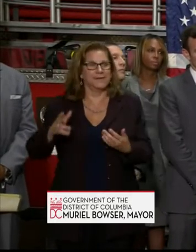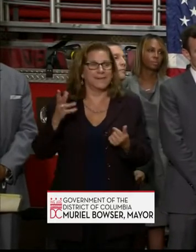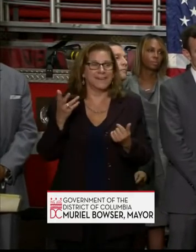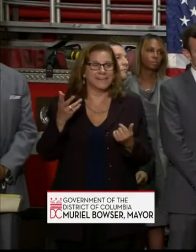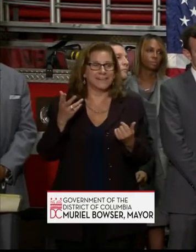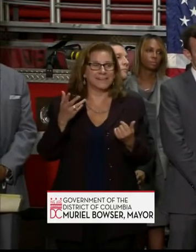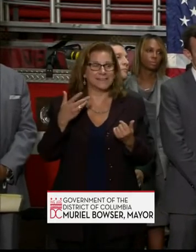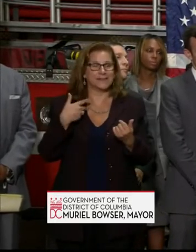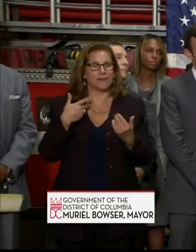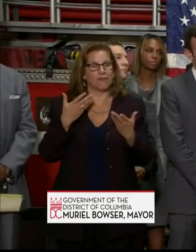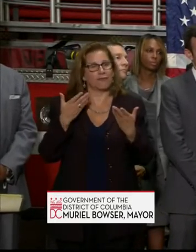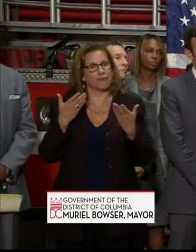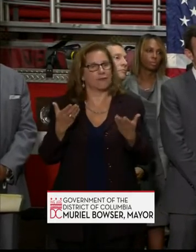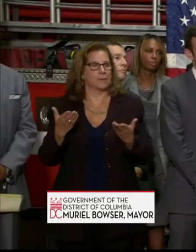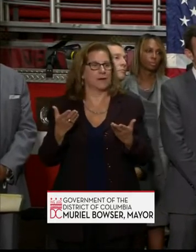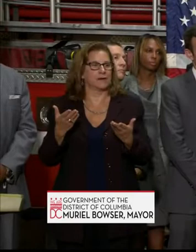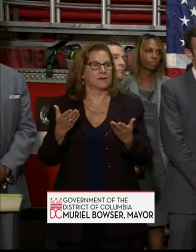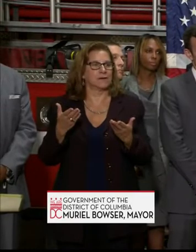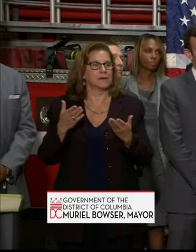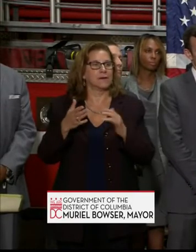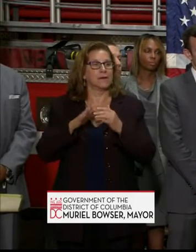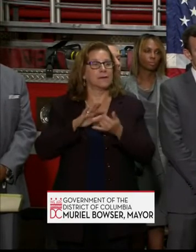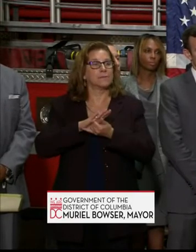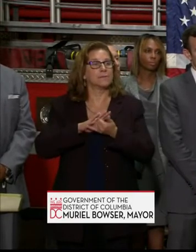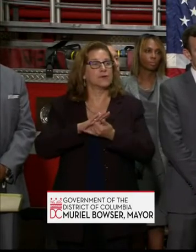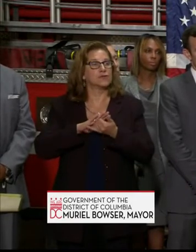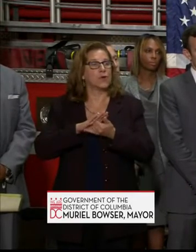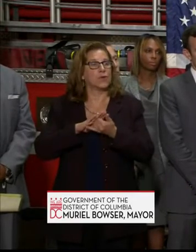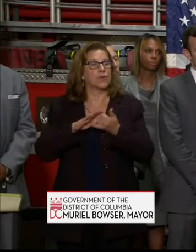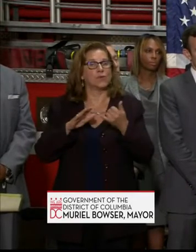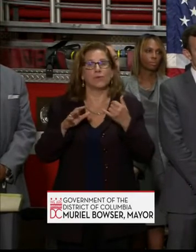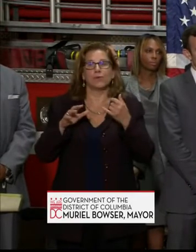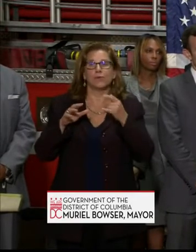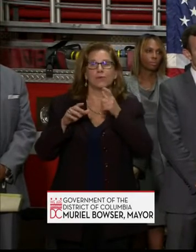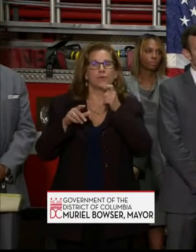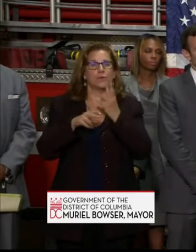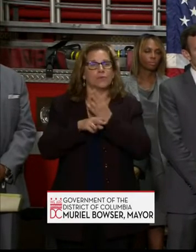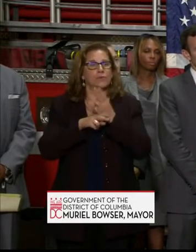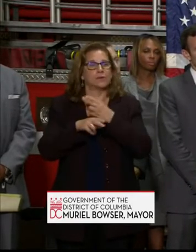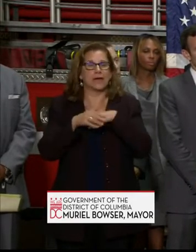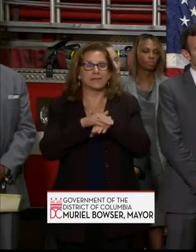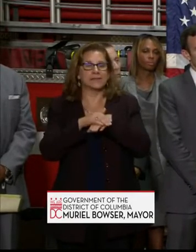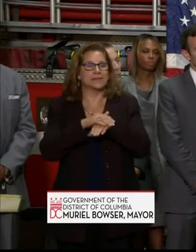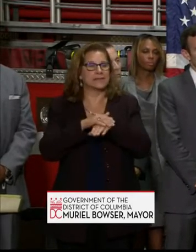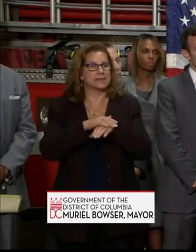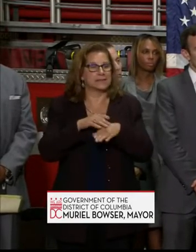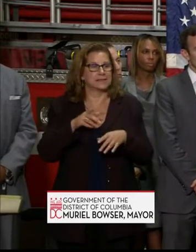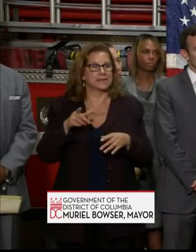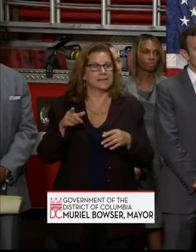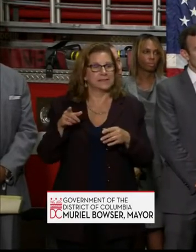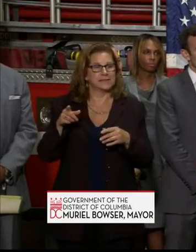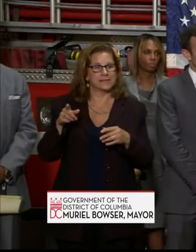OUR CUSTOMERS IS THE METRO ACCESS CUSTOMERS. IF AT ALL POSSIBLE TO CANCEL TRIPS ON THURSDAY AND FRIDAY